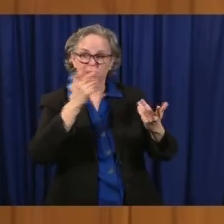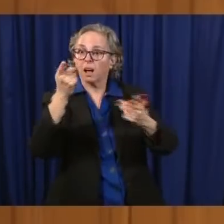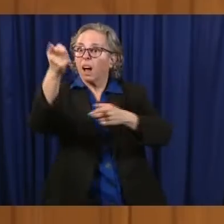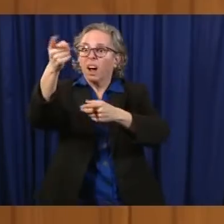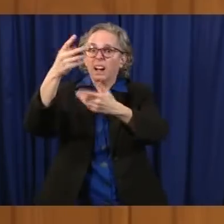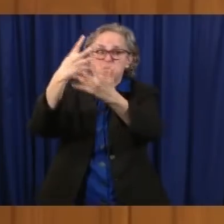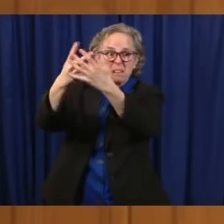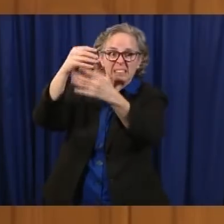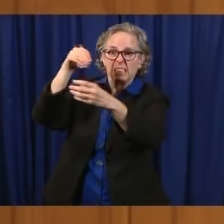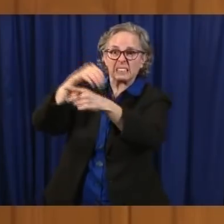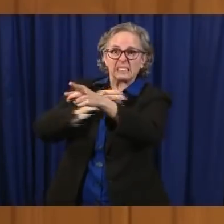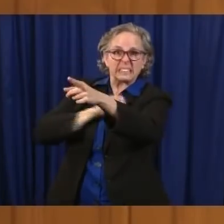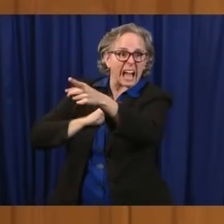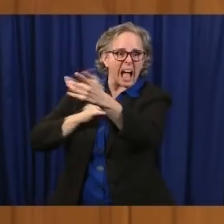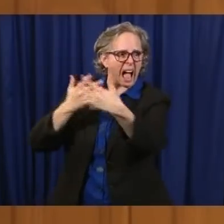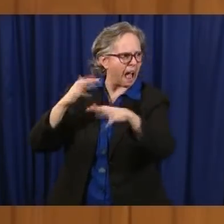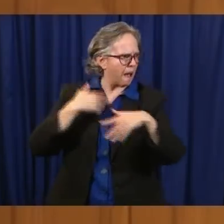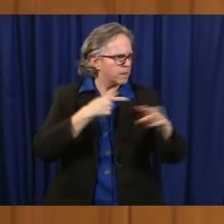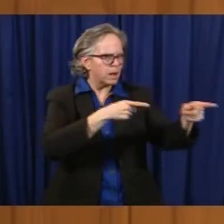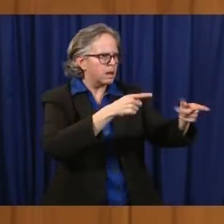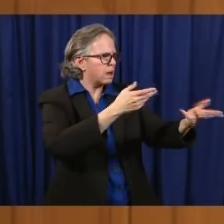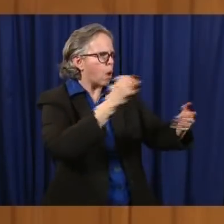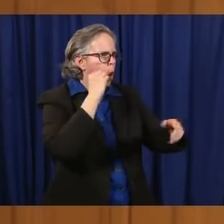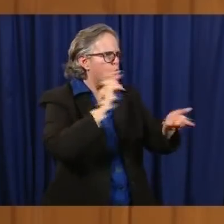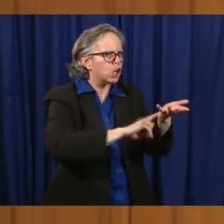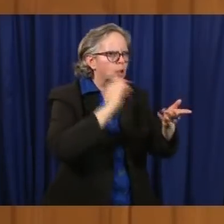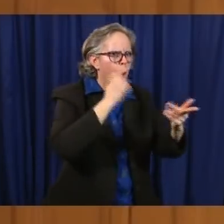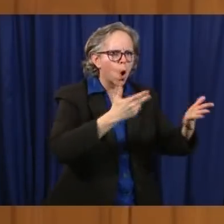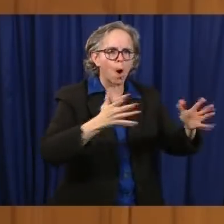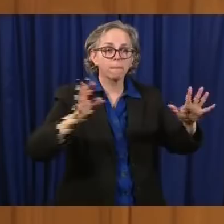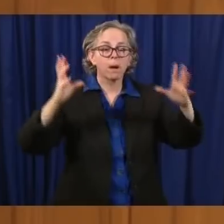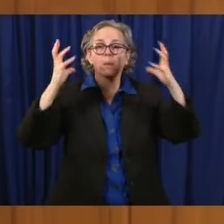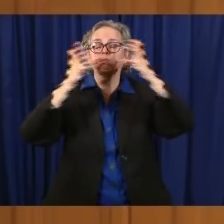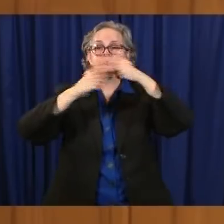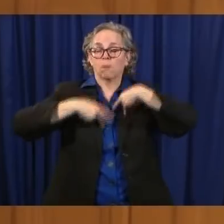IN IT. I WANT TO AGAIN DO A SHOUT OUT